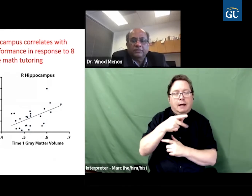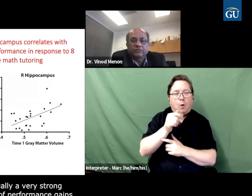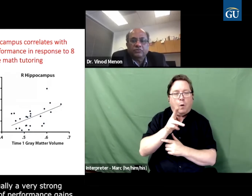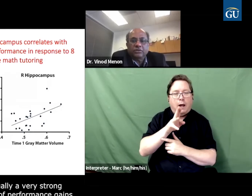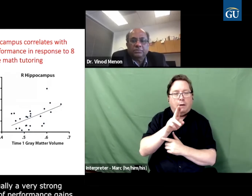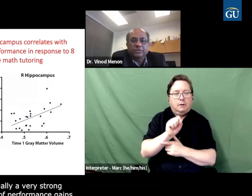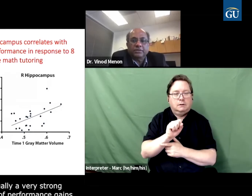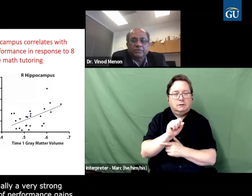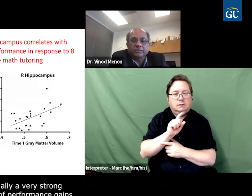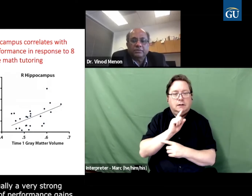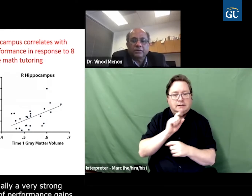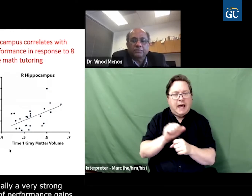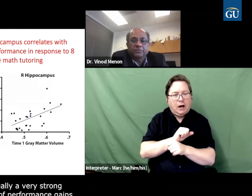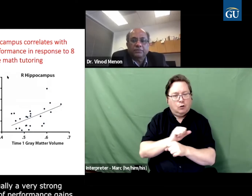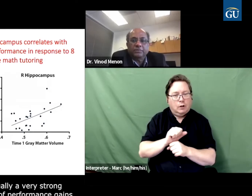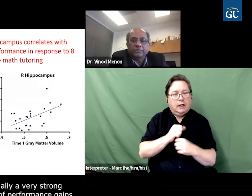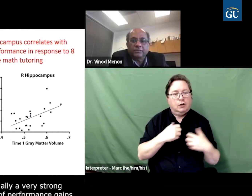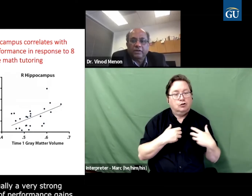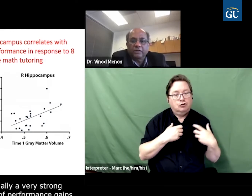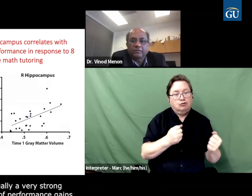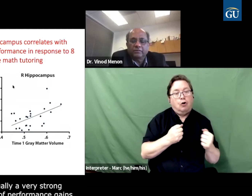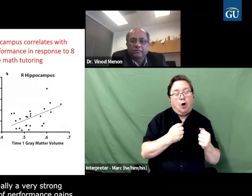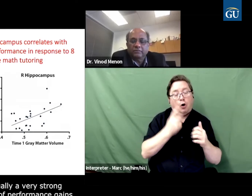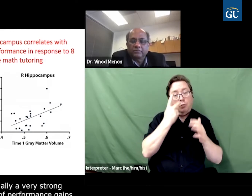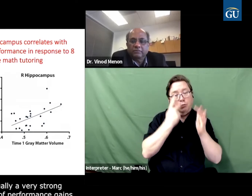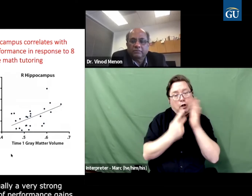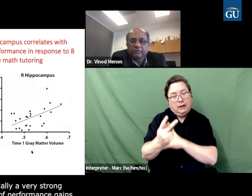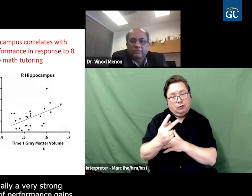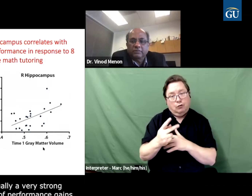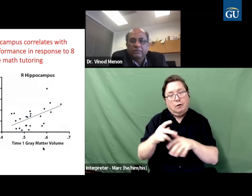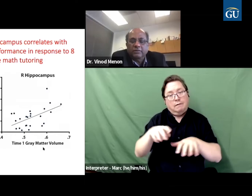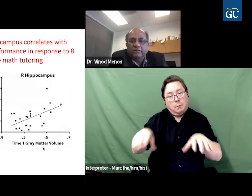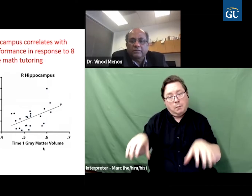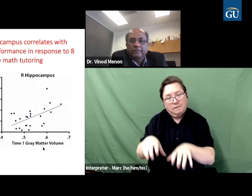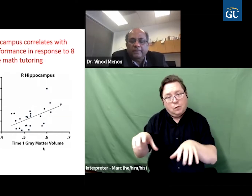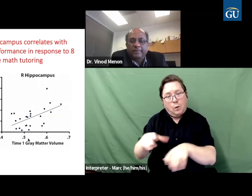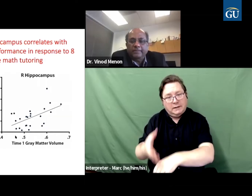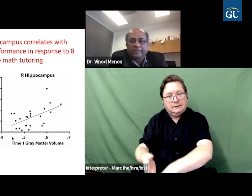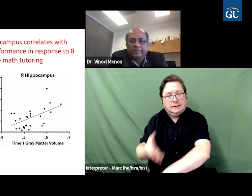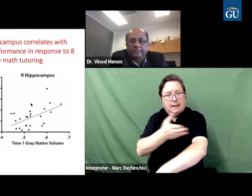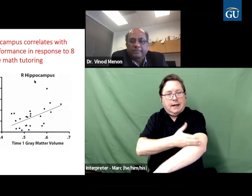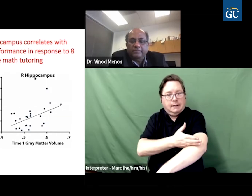is actually a very strong predictor of performance gains